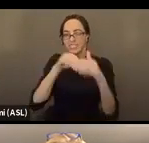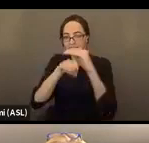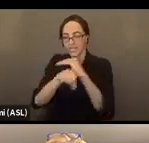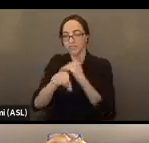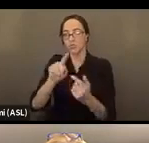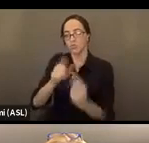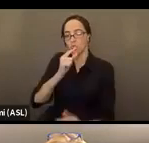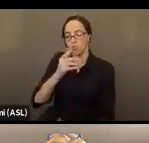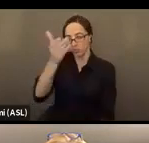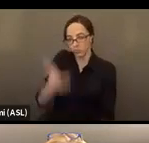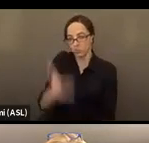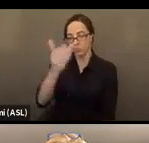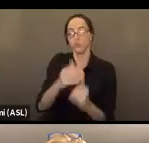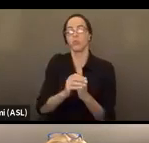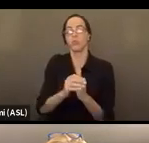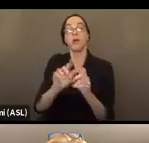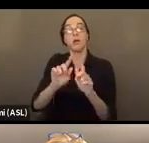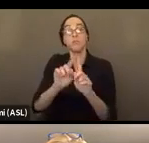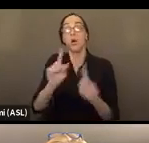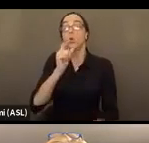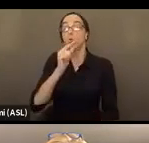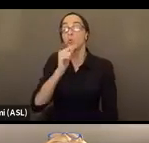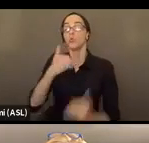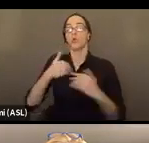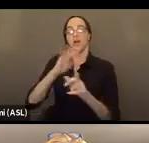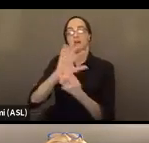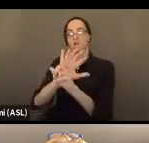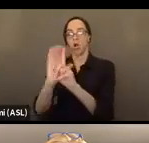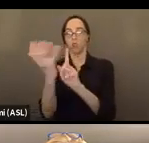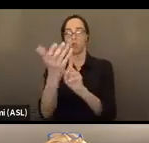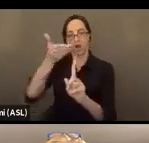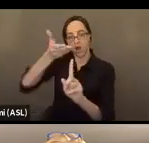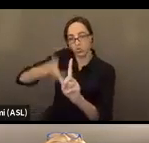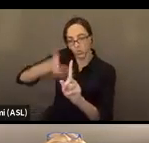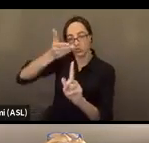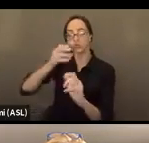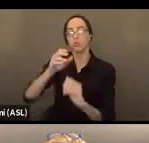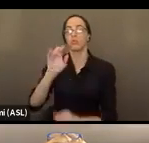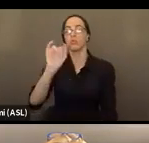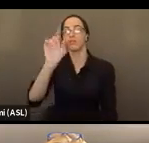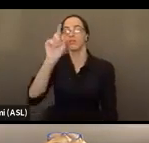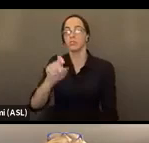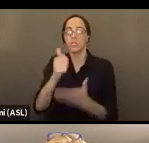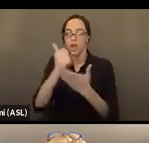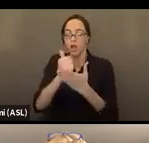around you and if you need help getting out in certain circumstances you need to be sure to have